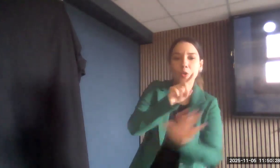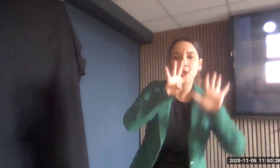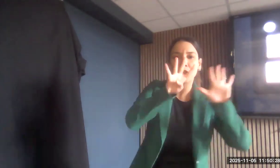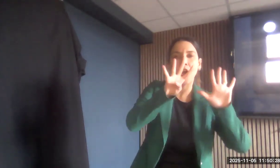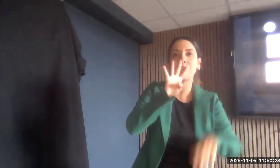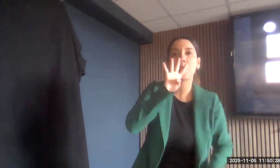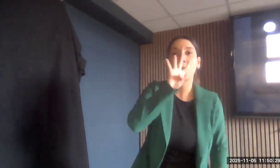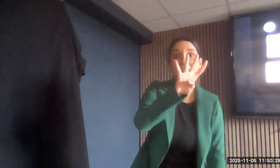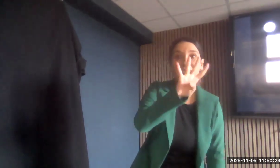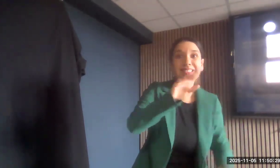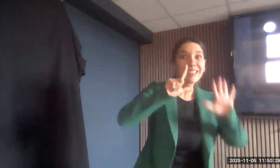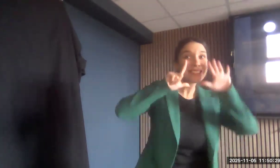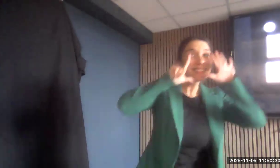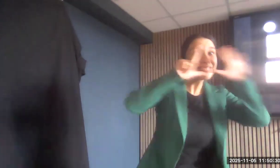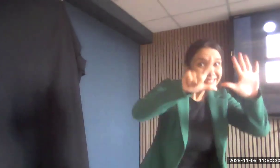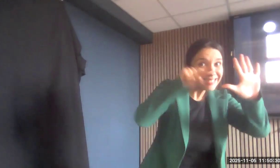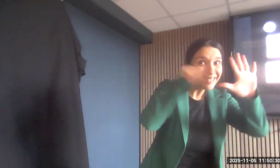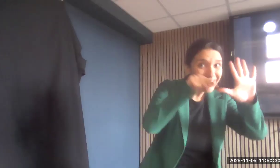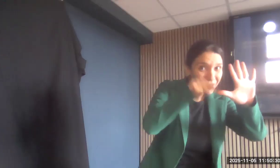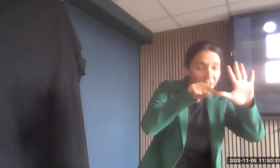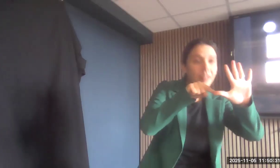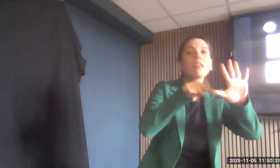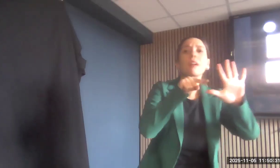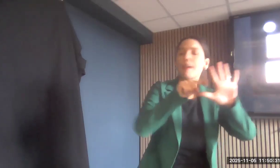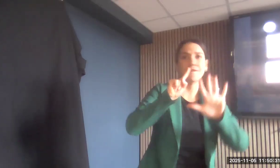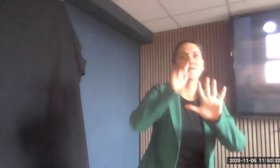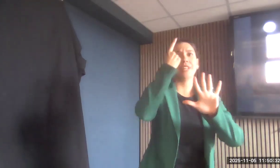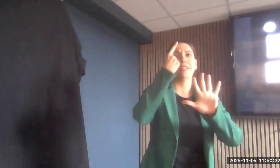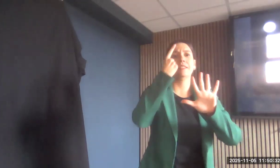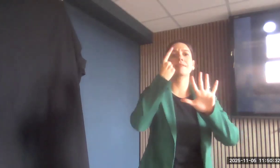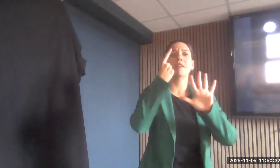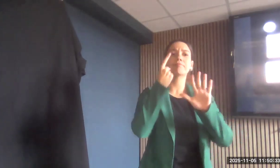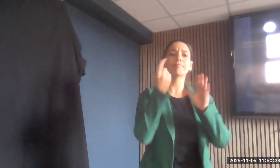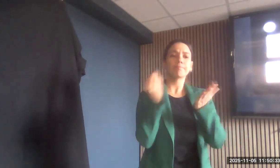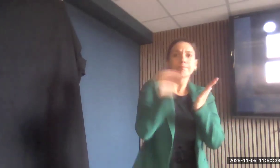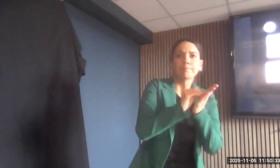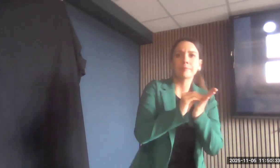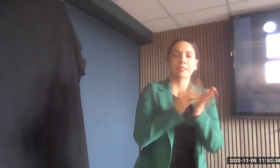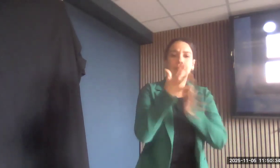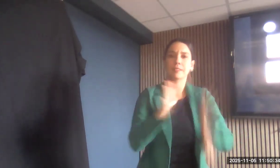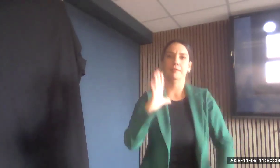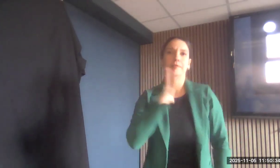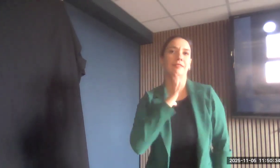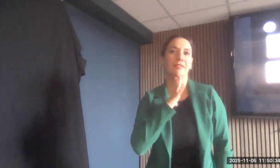So, prior to the Oates dictionary, in a text from 1947.